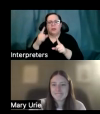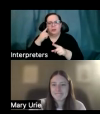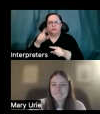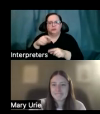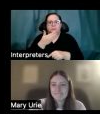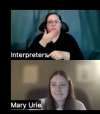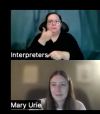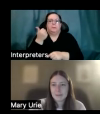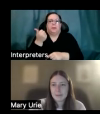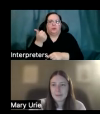covering up text.